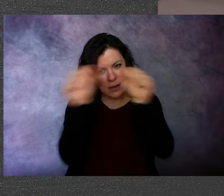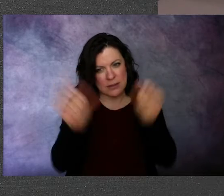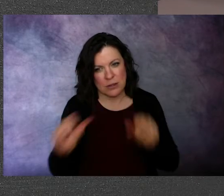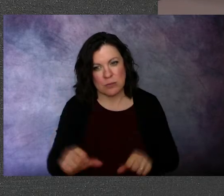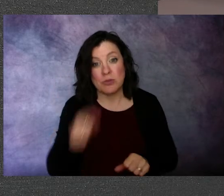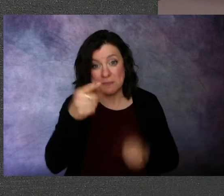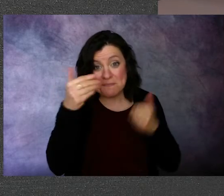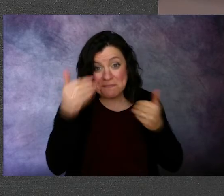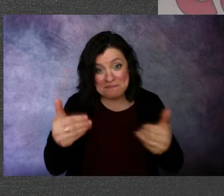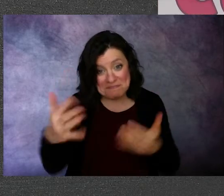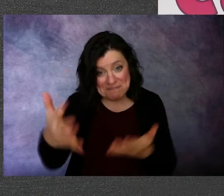and come meet me back here.